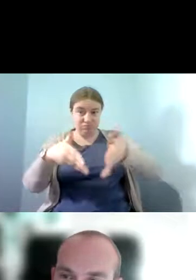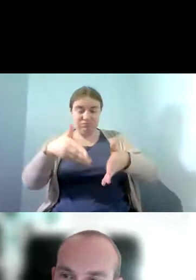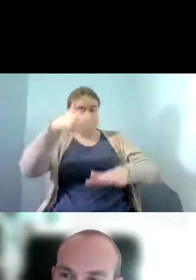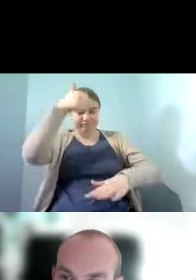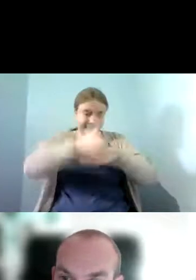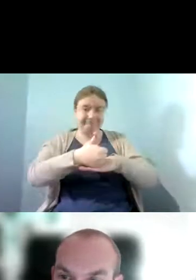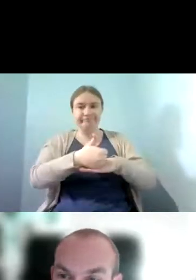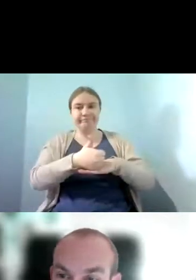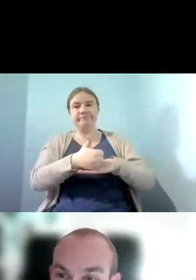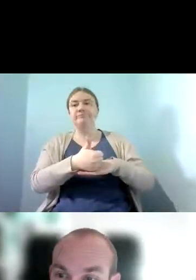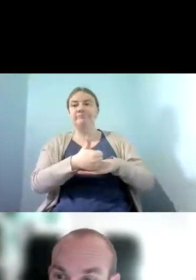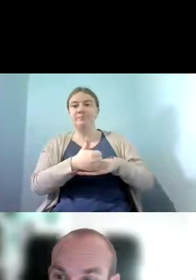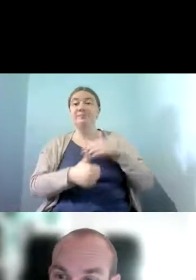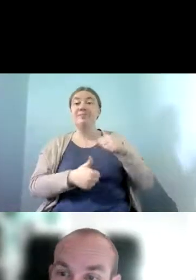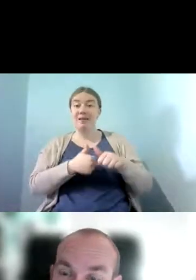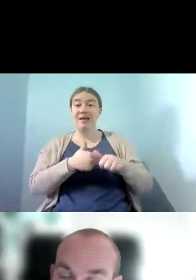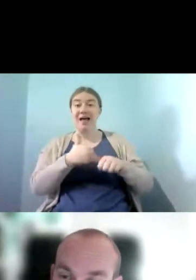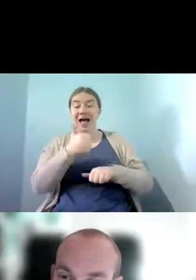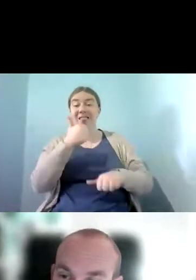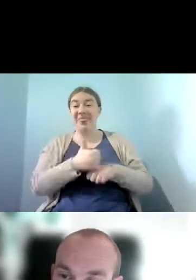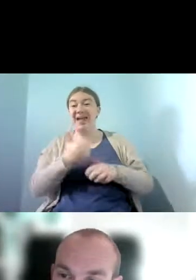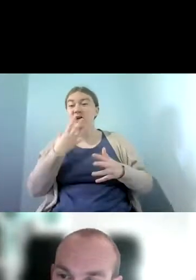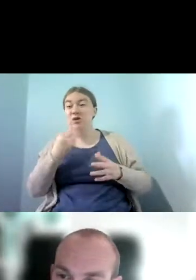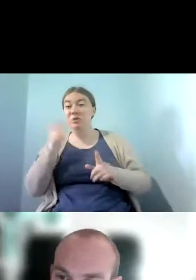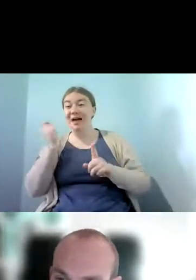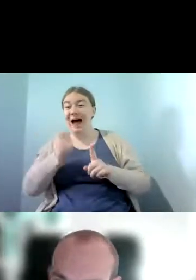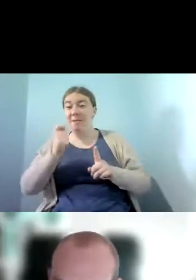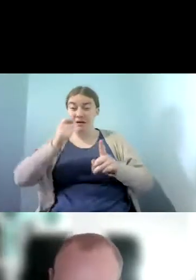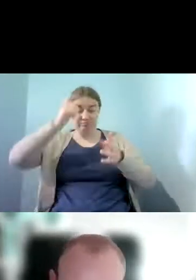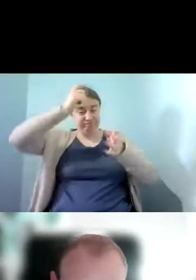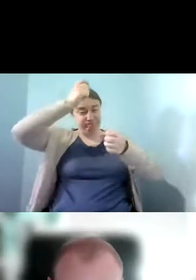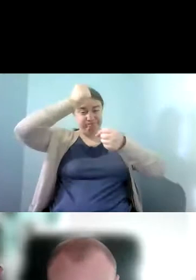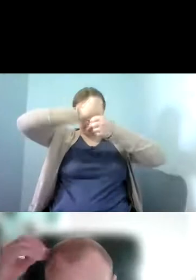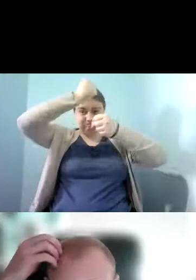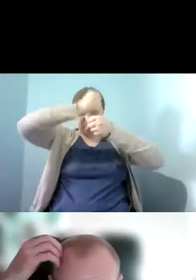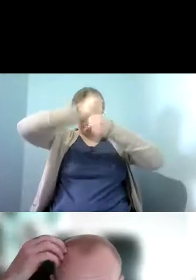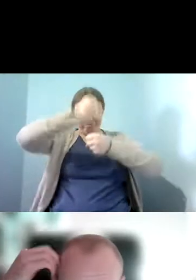before basically we hit them with a big hammer to to drive them into their final position